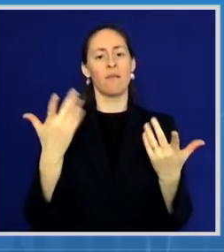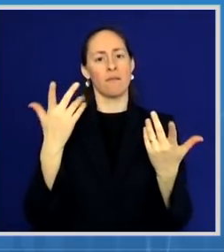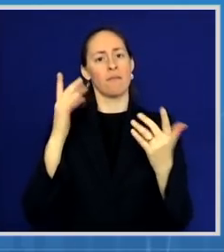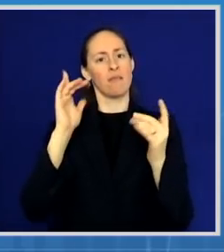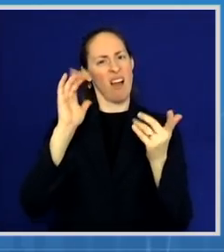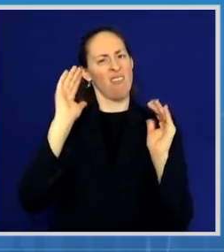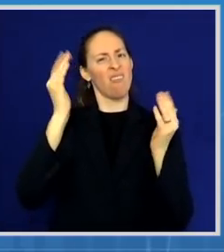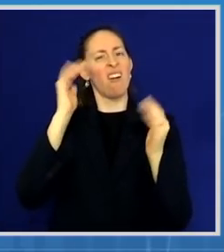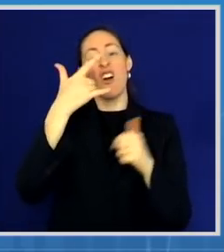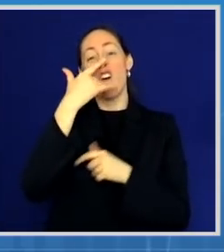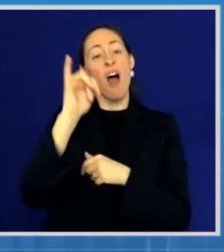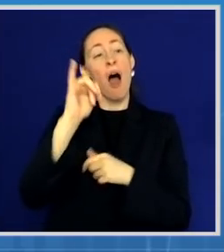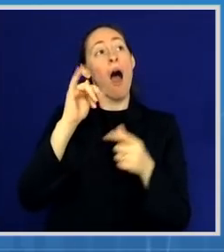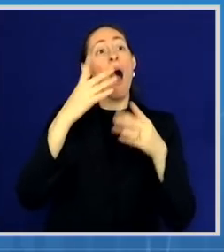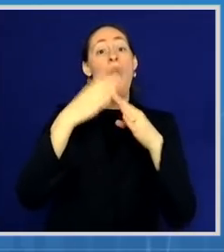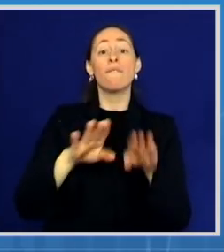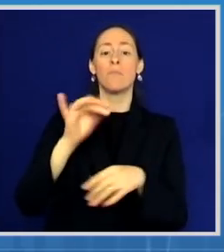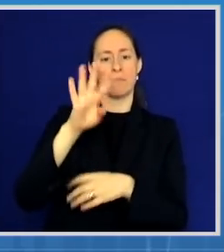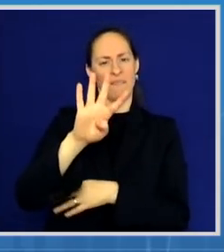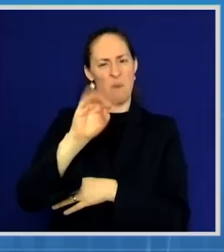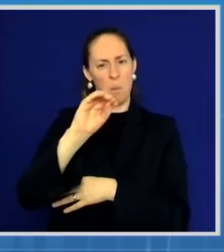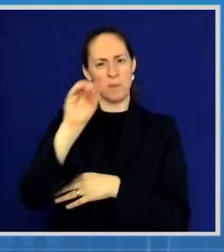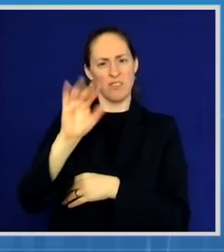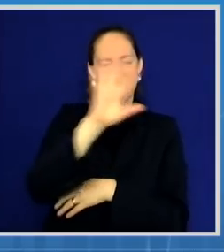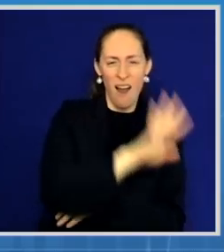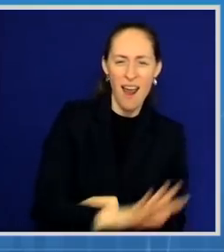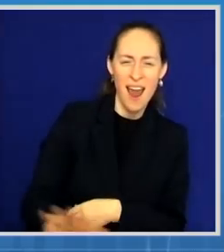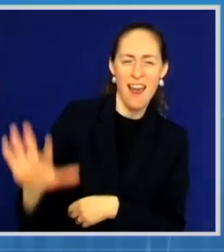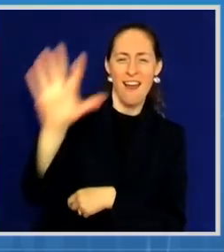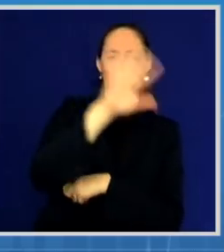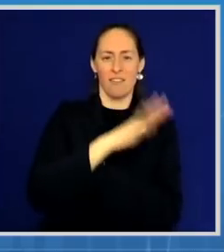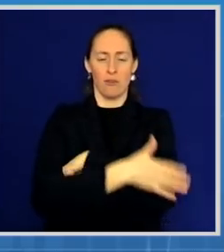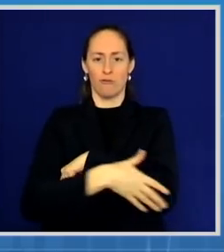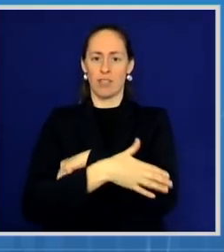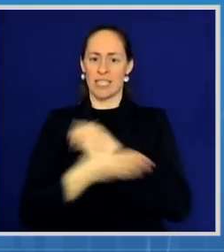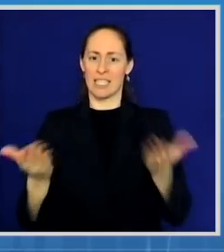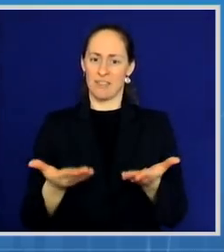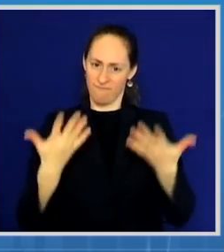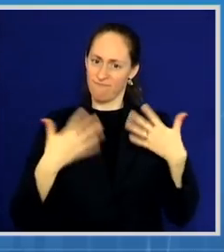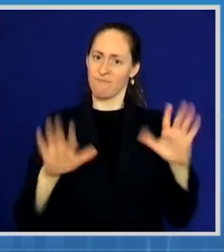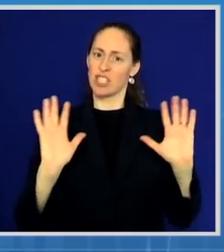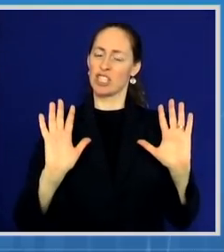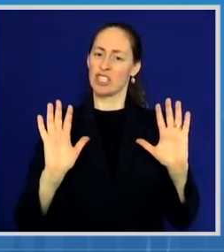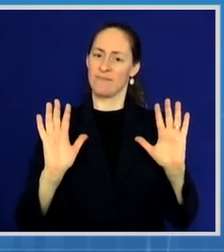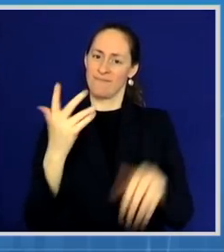who are now fully vaccinated with protection from COVID-19 two weeks after getting their last shot.